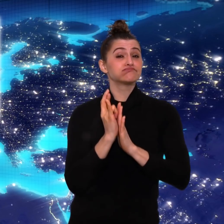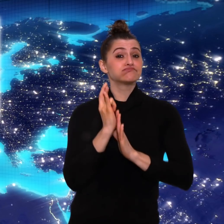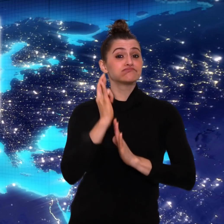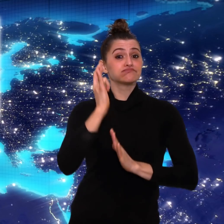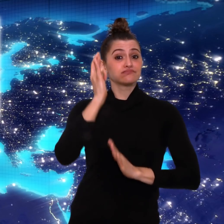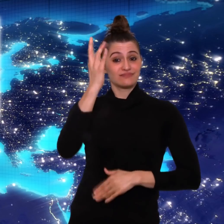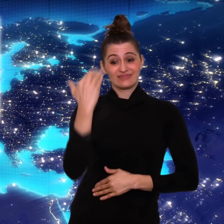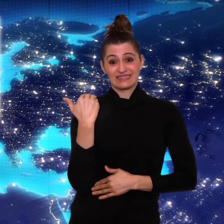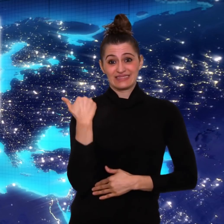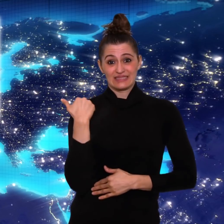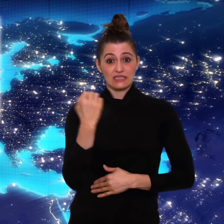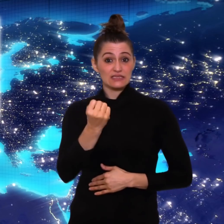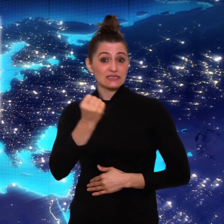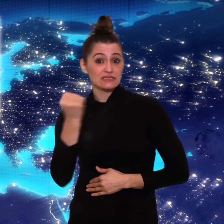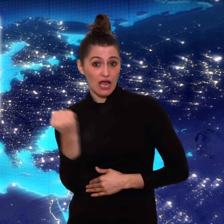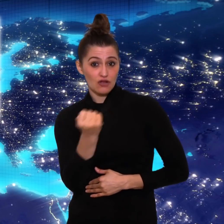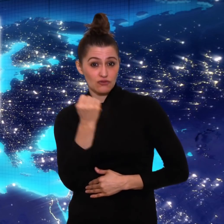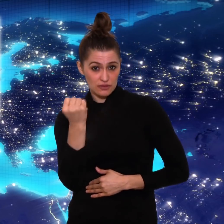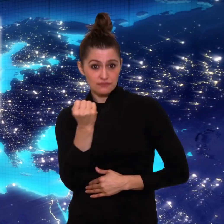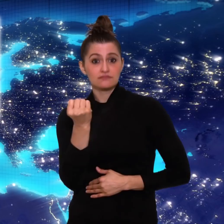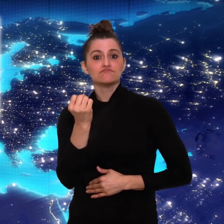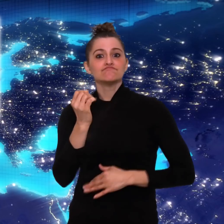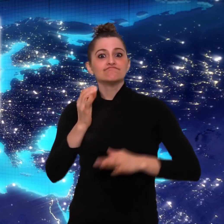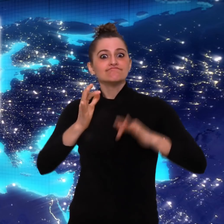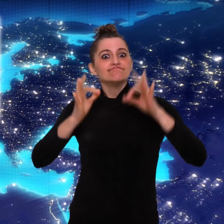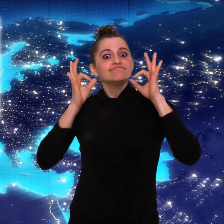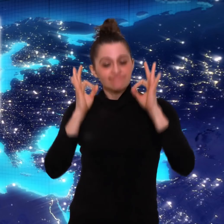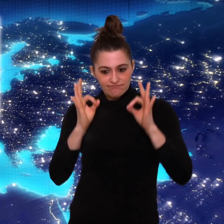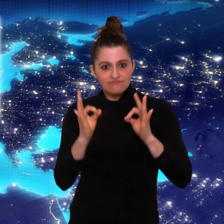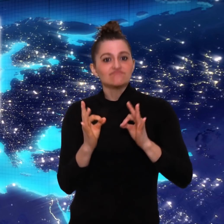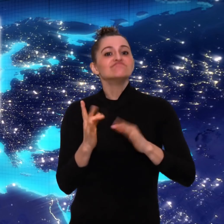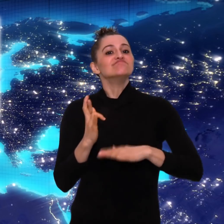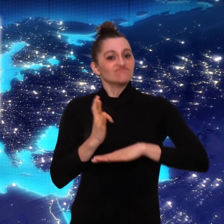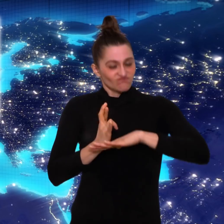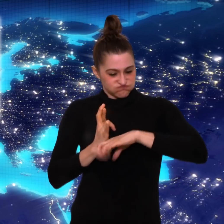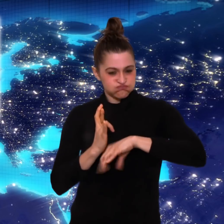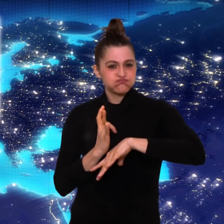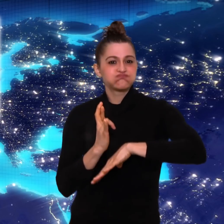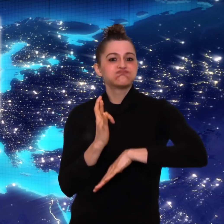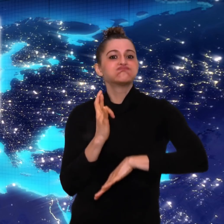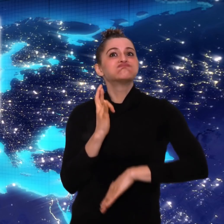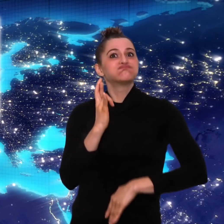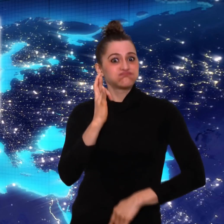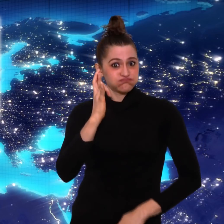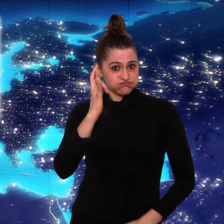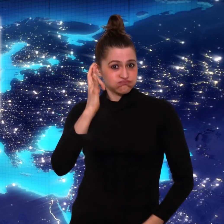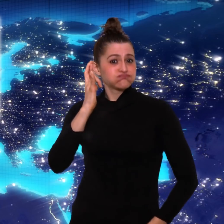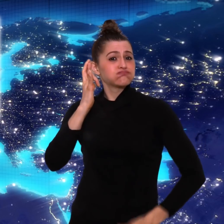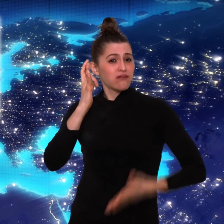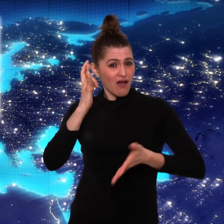Saturday on a 7-year journey and